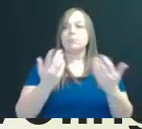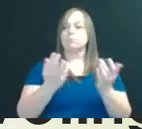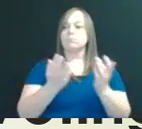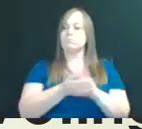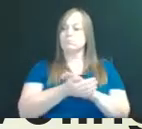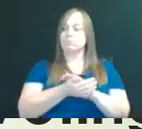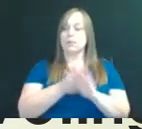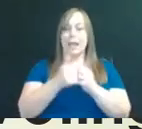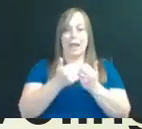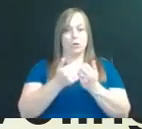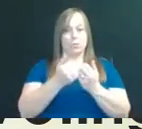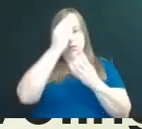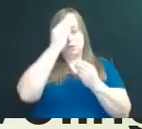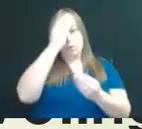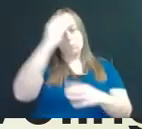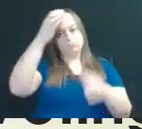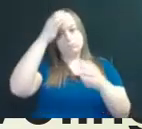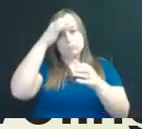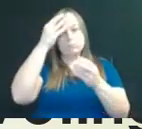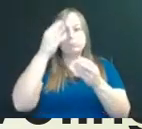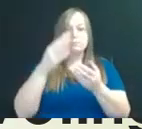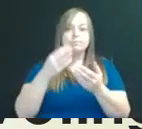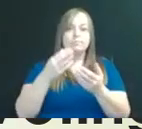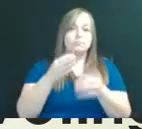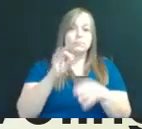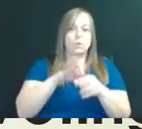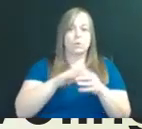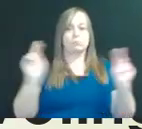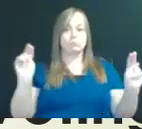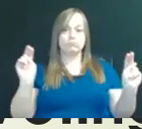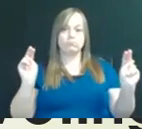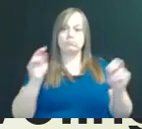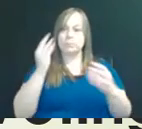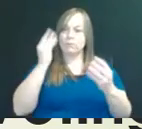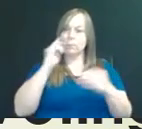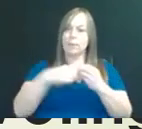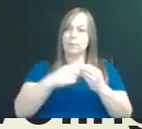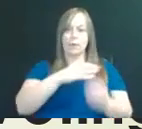How to be an informed voter. So where to find nonpartisan information about candidates.